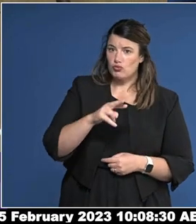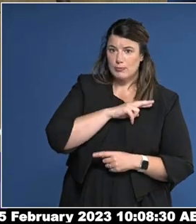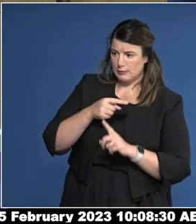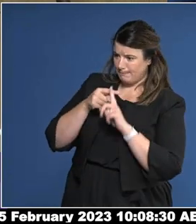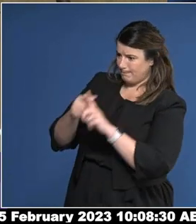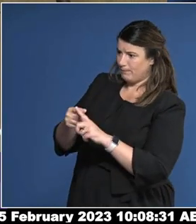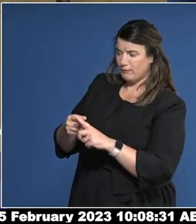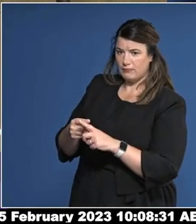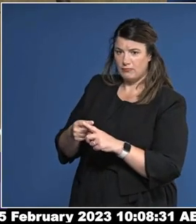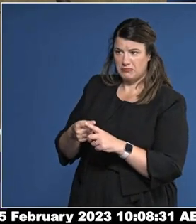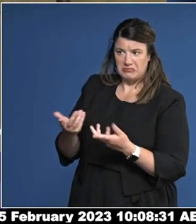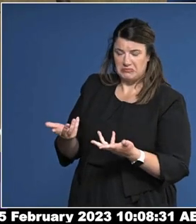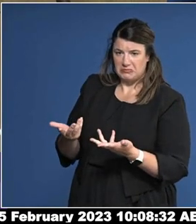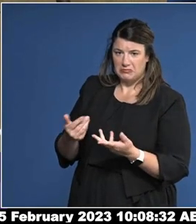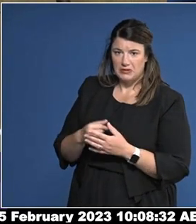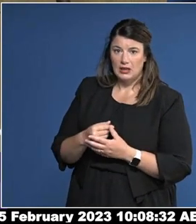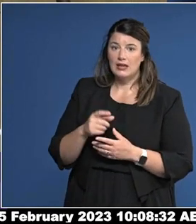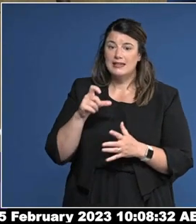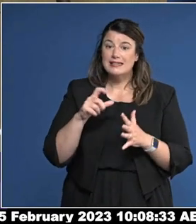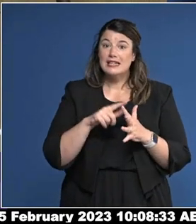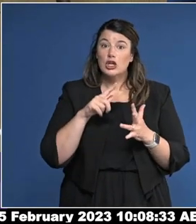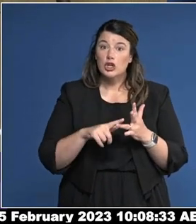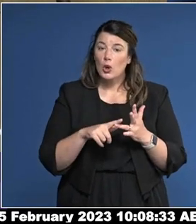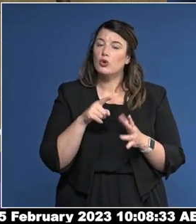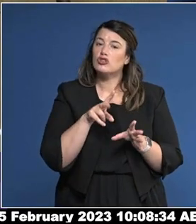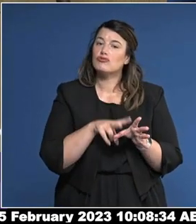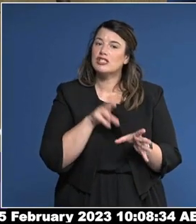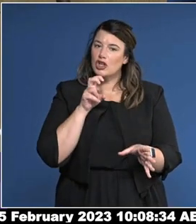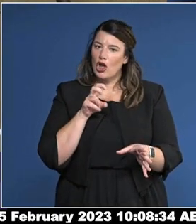The former CEO, Ms Cuddihy resigned, but that was for the purpose of taking up a